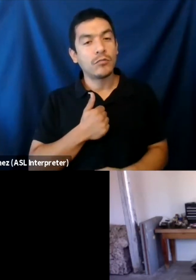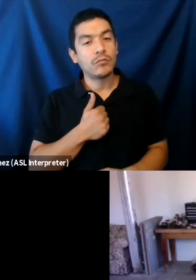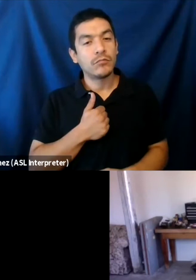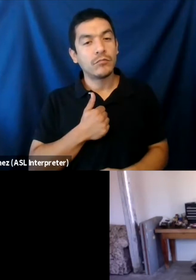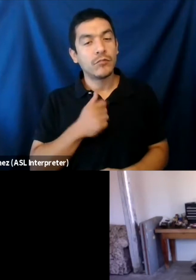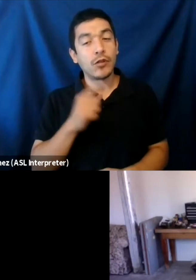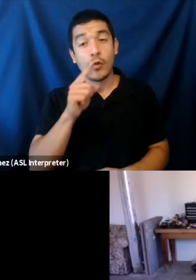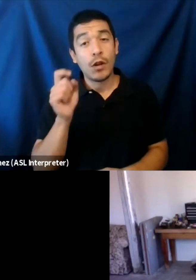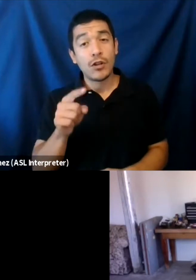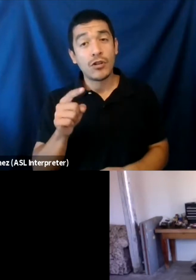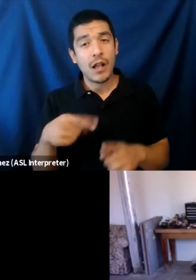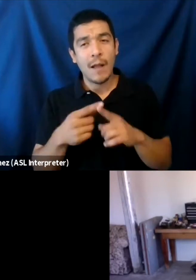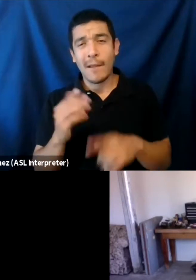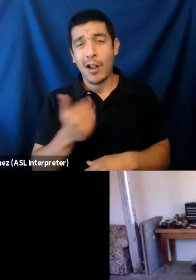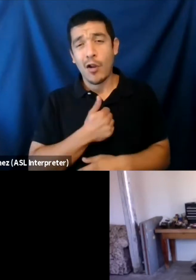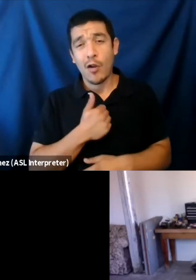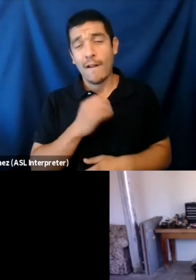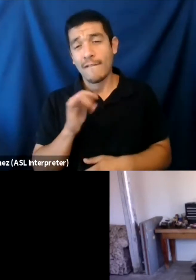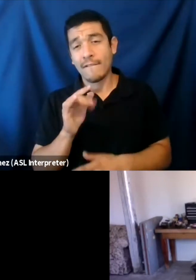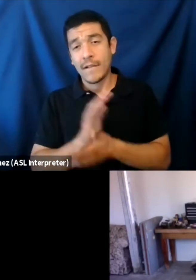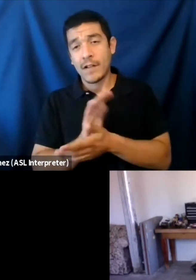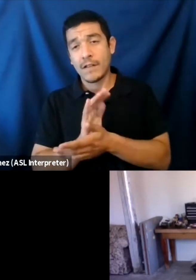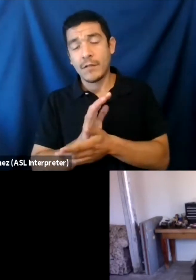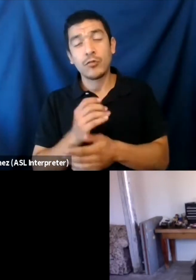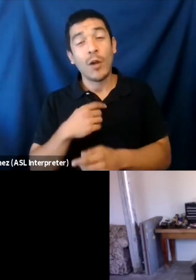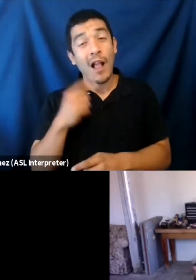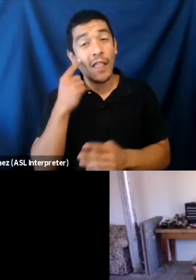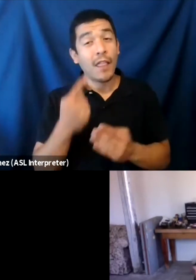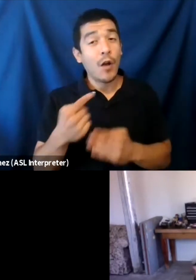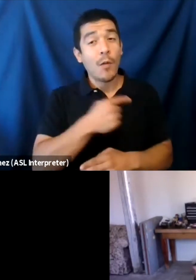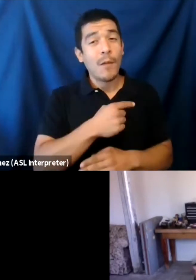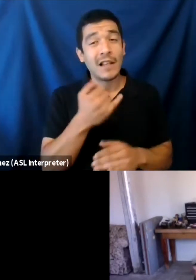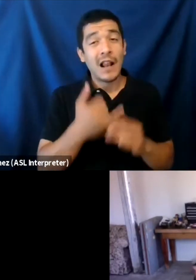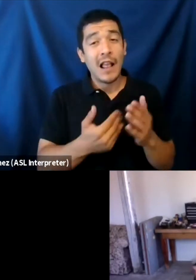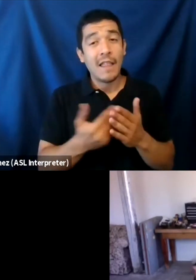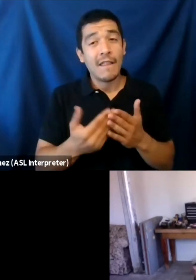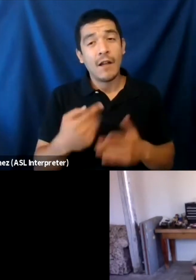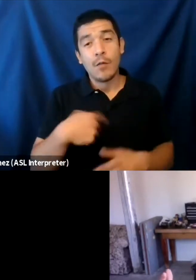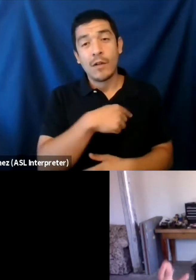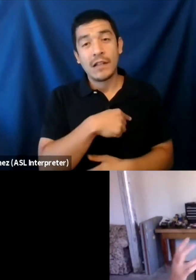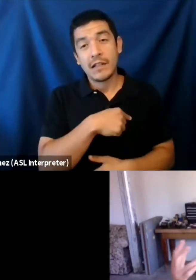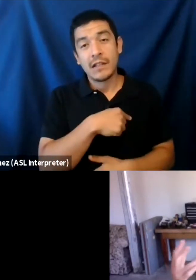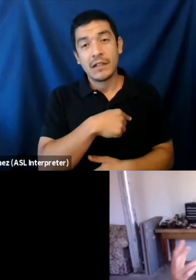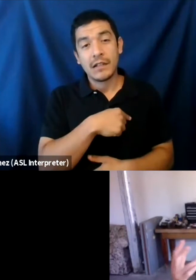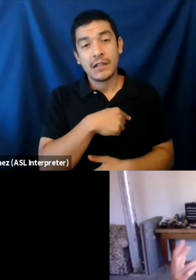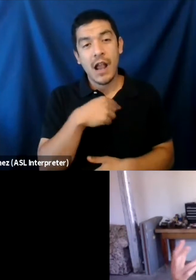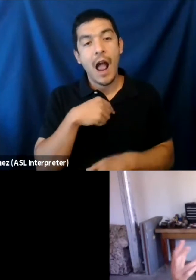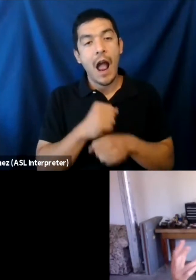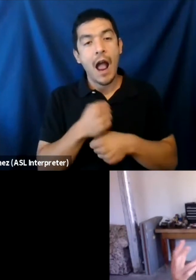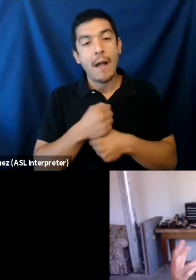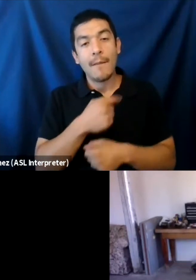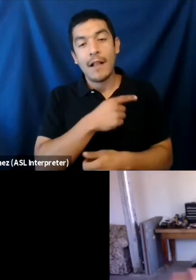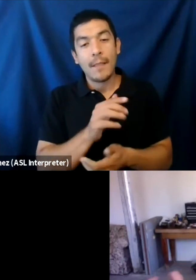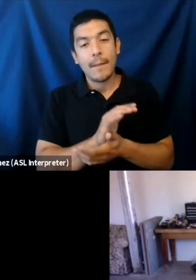our own questions about our own films. So I think that going back, even to that last thing, we, I made this big picture